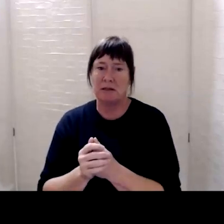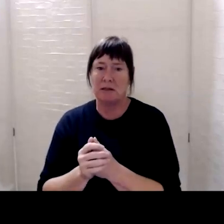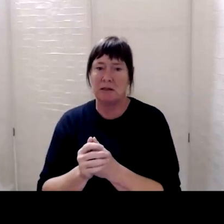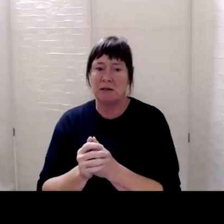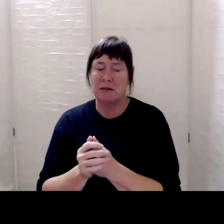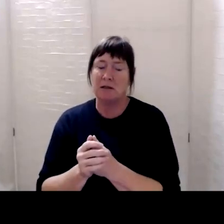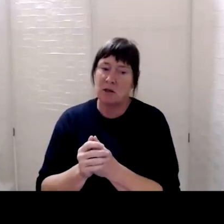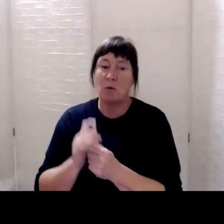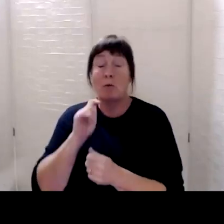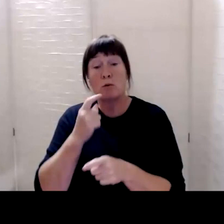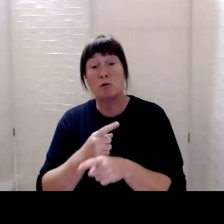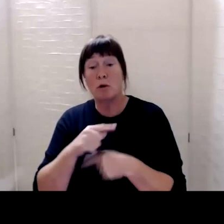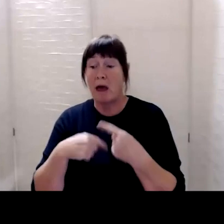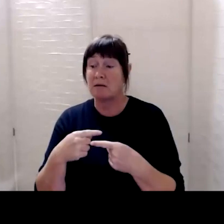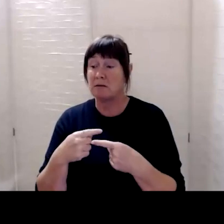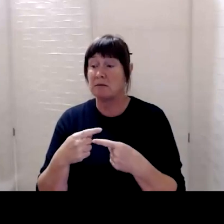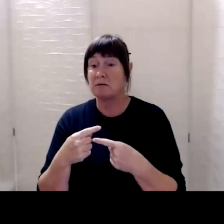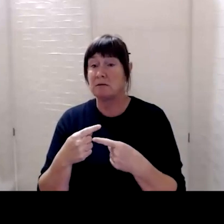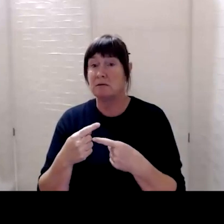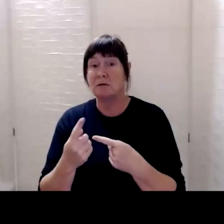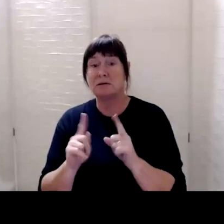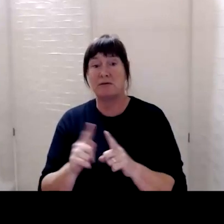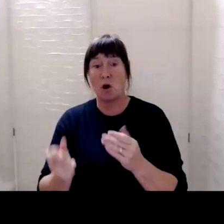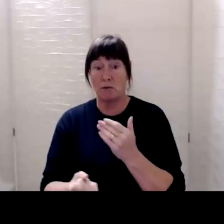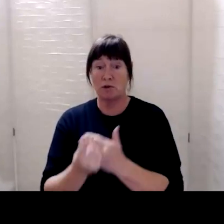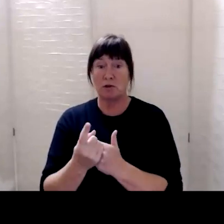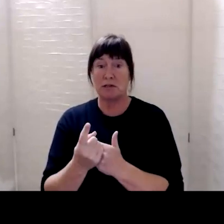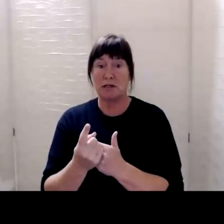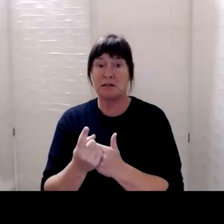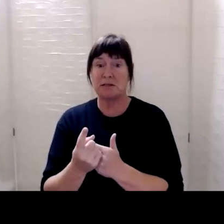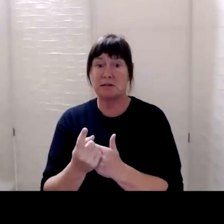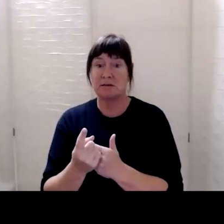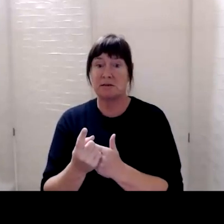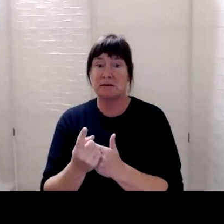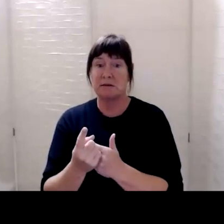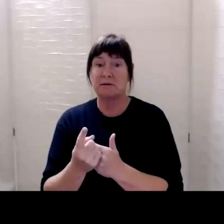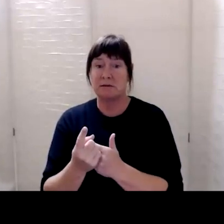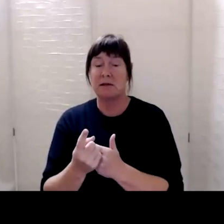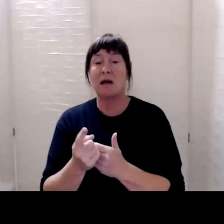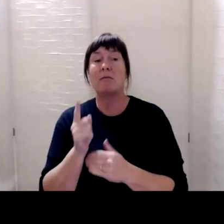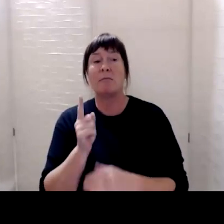opportunities that presents tonight, I want to focus on the foundations that we can lay, through